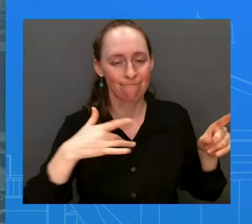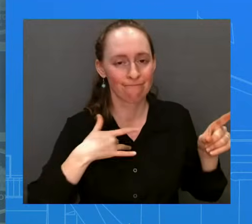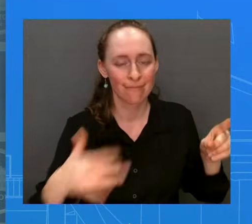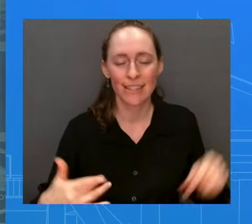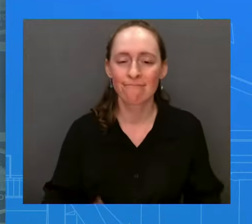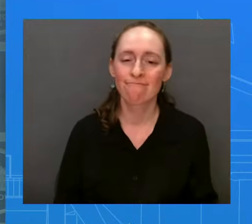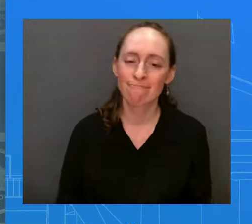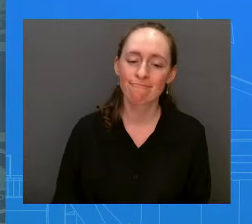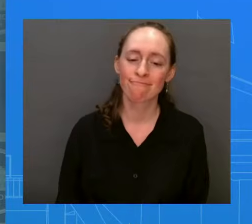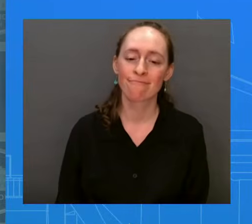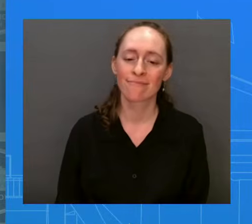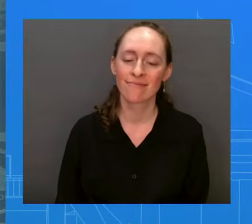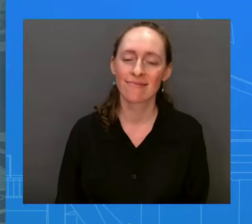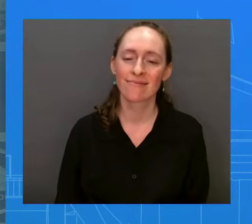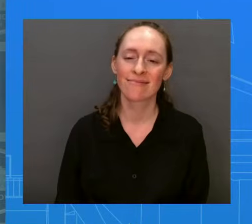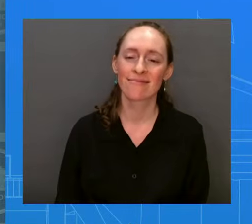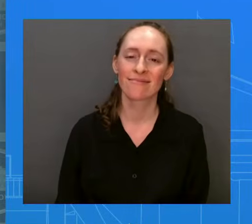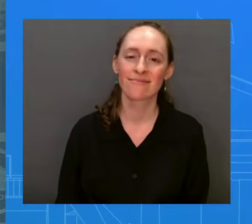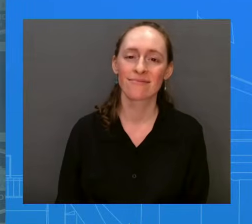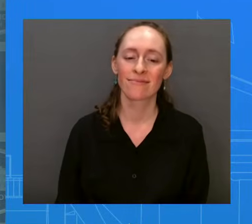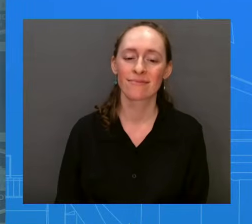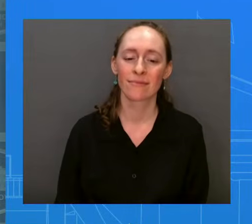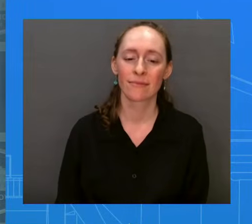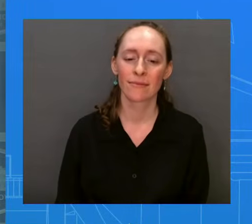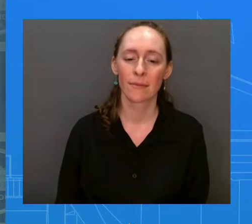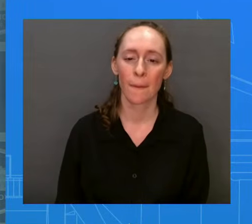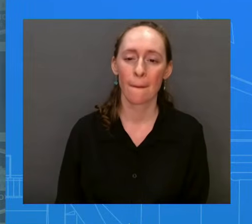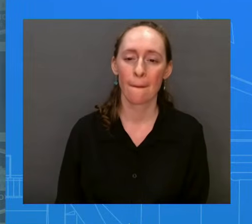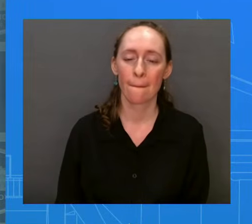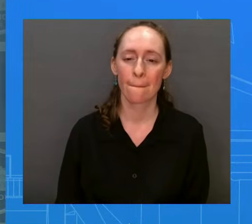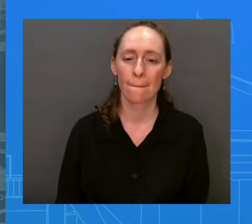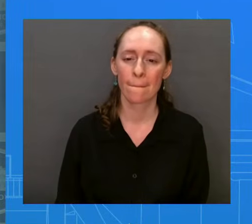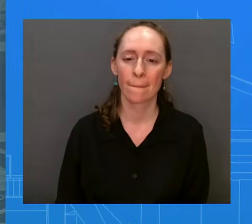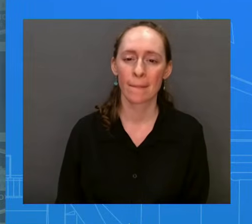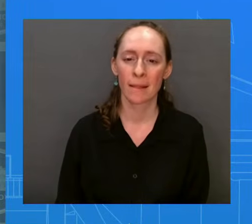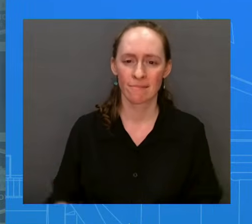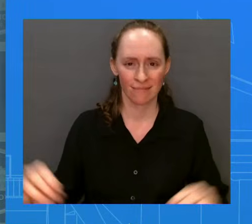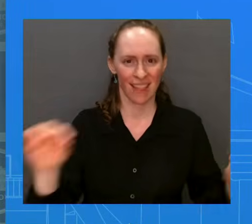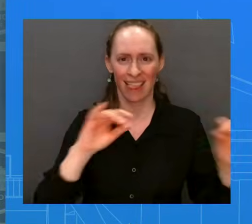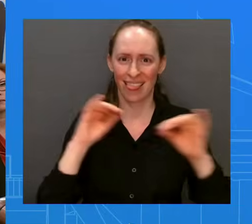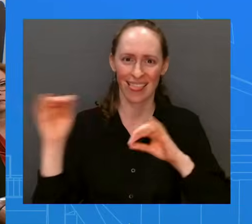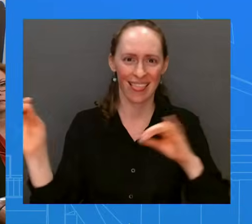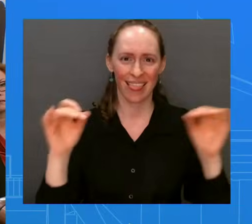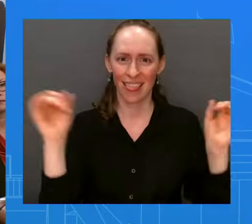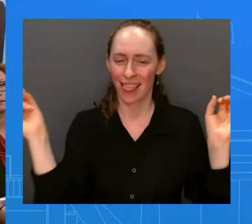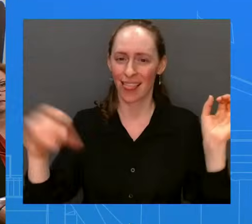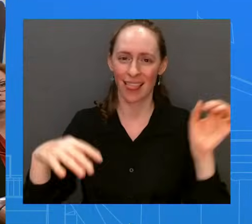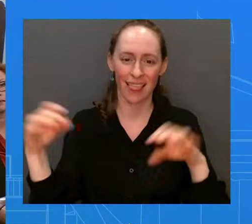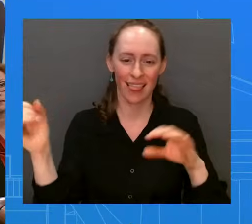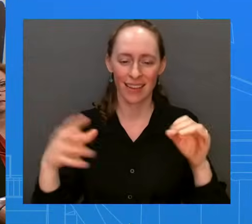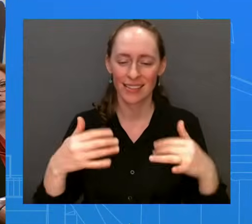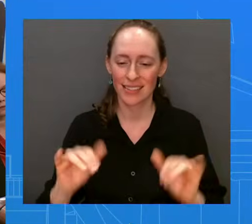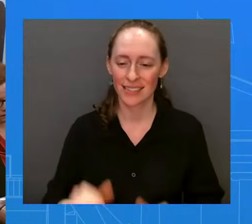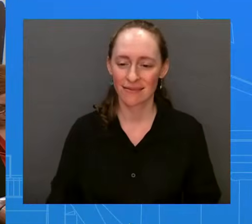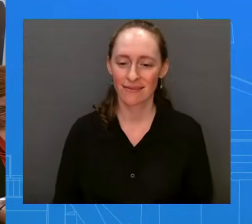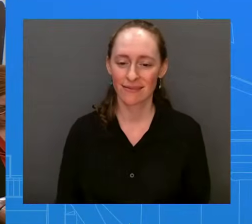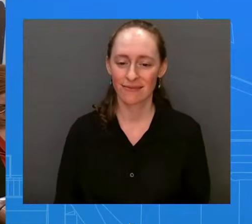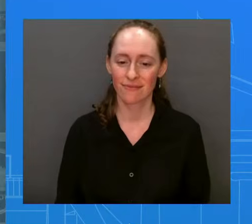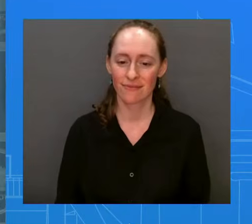Ms. Jean-Pierre: Oh, okay. The Press: Just one quick question. Have you -- Ms. Jean-Pierre: I have to get through everybody. The Press: -- established whether these were lighter than air or heavier than air? >> Mr. Kirby: We have not. Ms. Jean-Pierre: Okay, but we have to get to everyone.